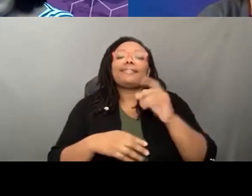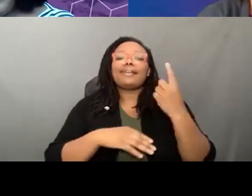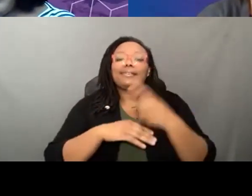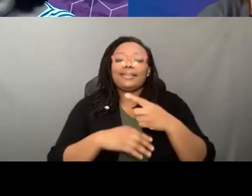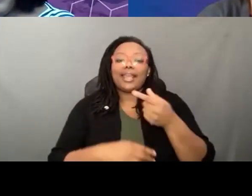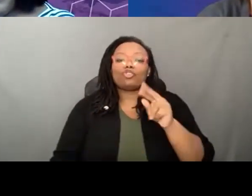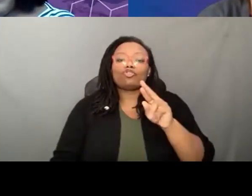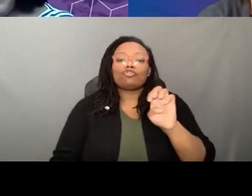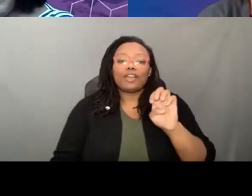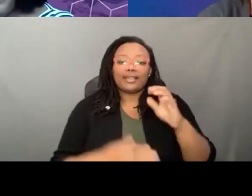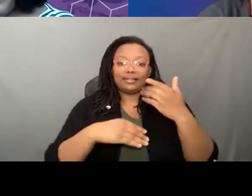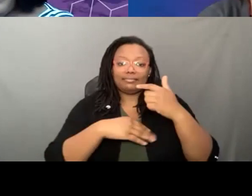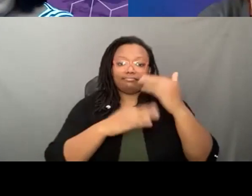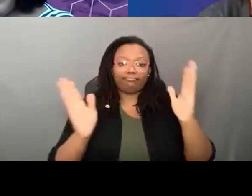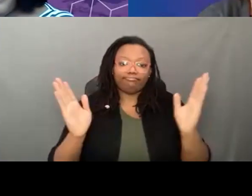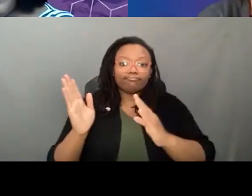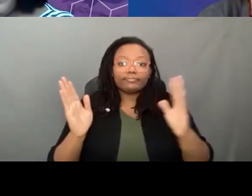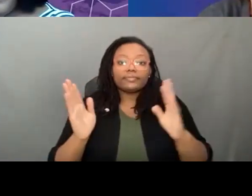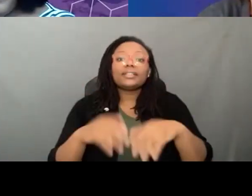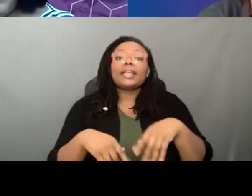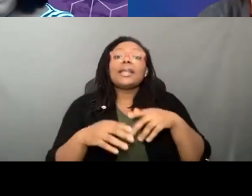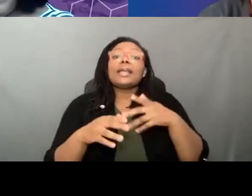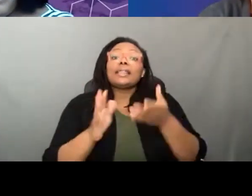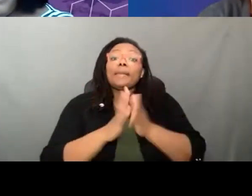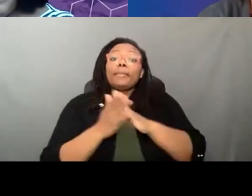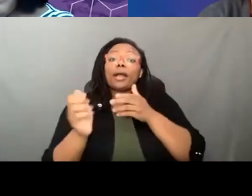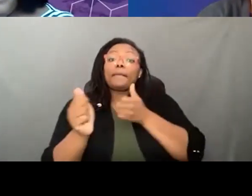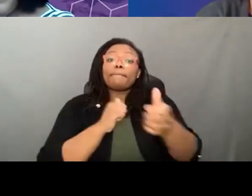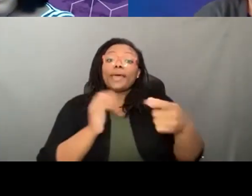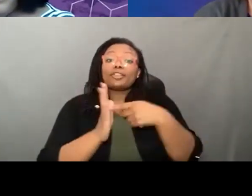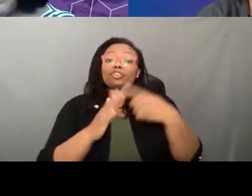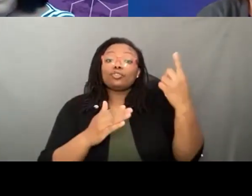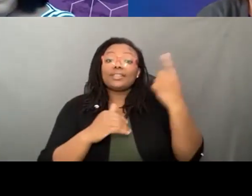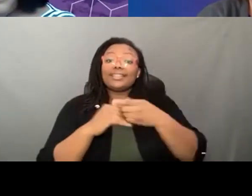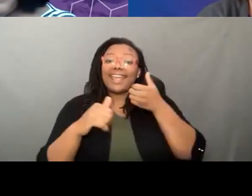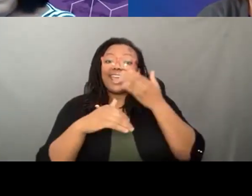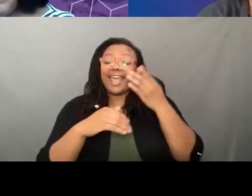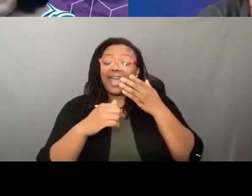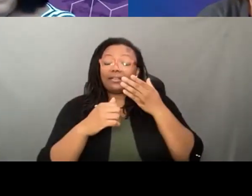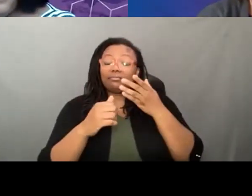The Annual Project Reports become overdue the day after the end of the budget period.